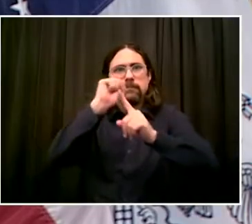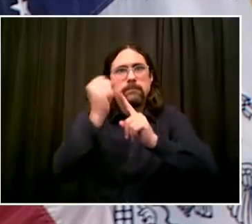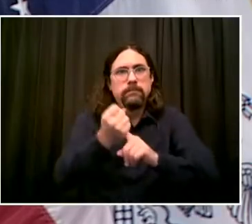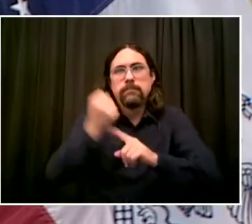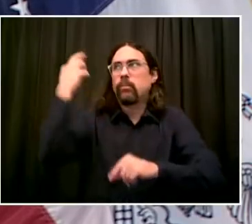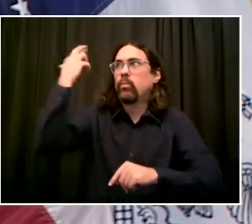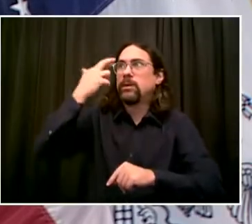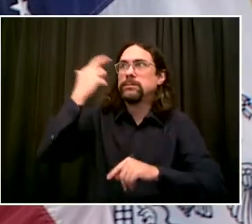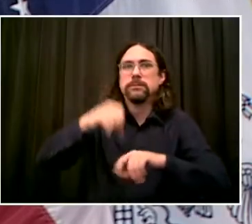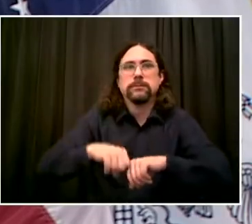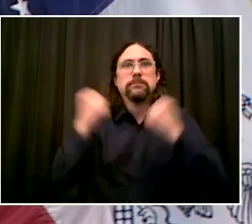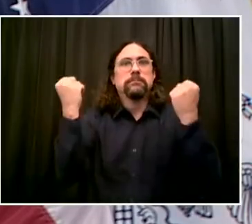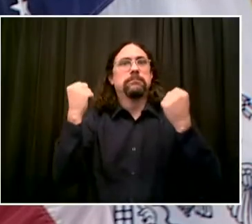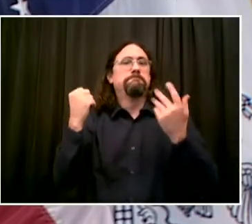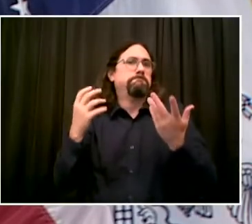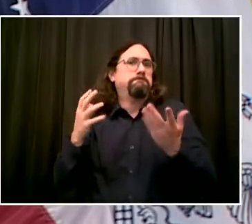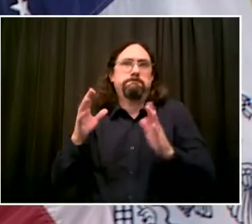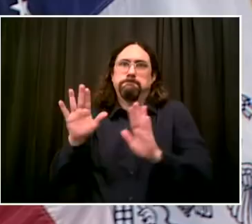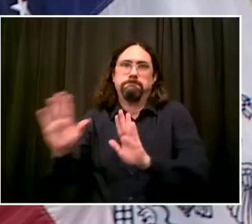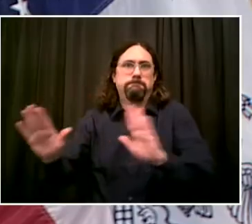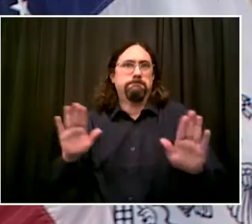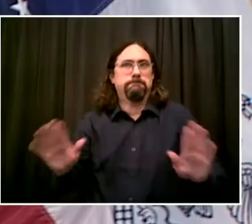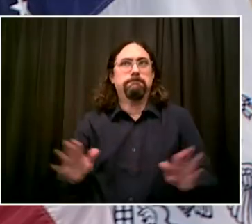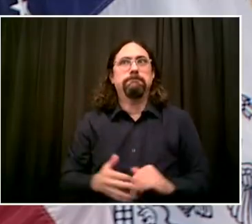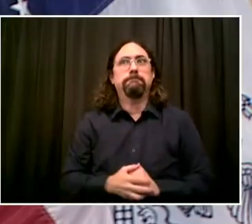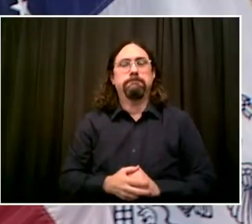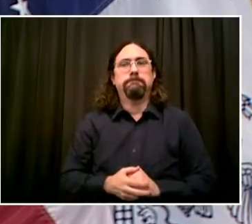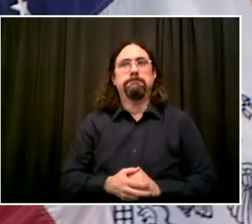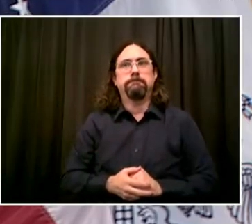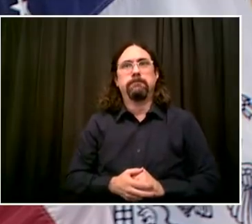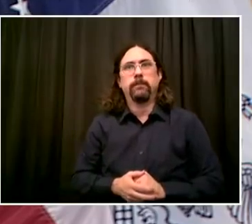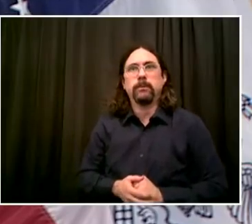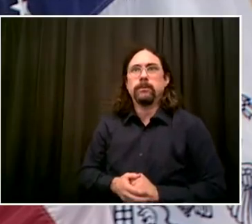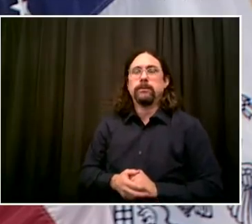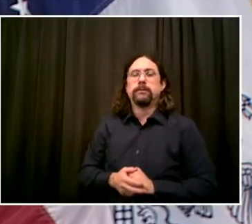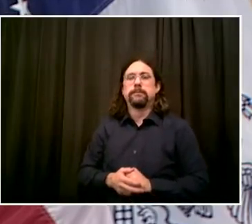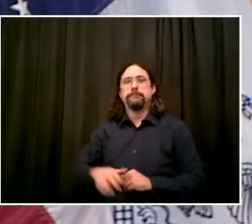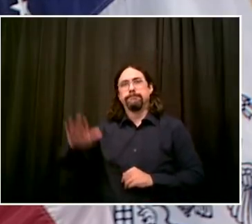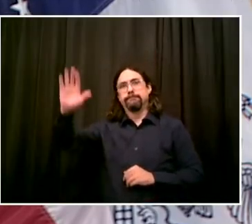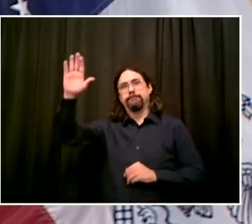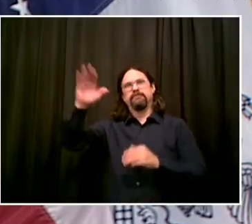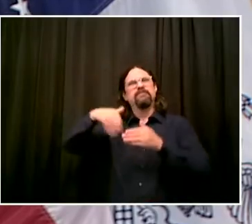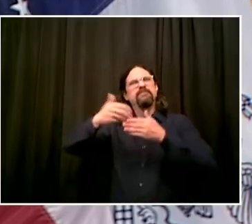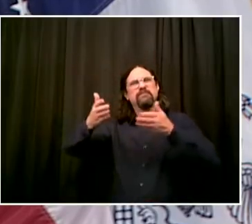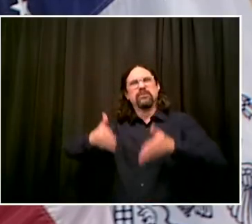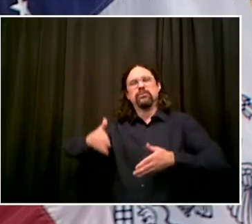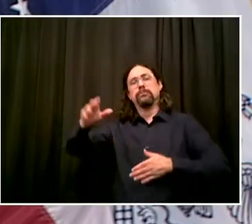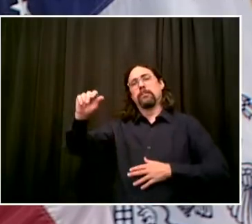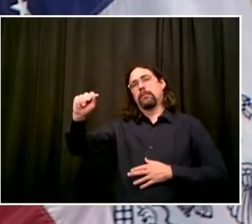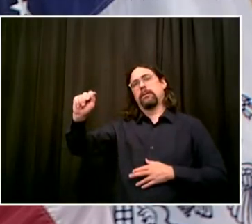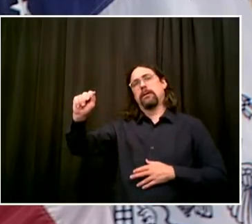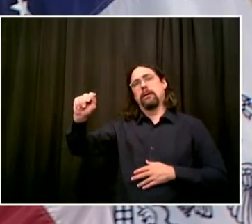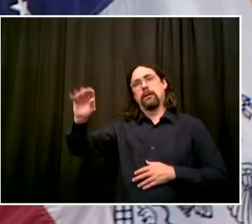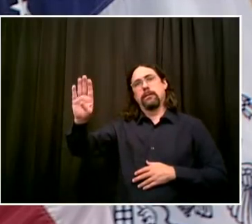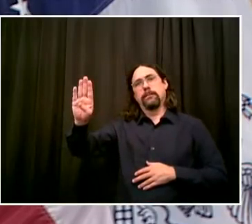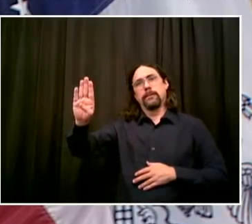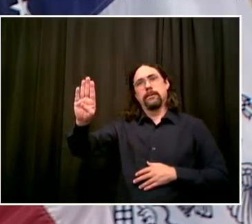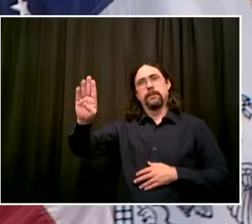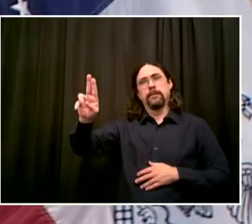CASDEE PES NDON THE SPECIFIC CASE. THAT'S ALL THERE IS TO IT. THE NEXT IS [INDISCERNIBLE]. HELLO, HOW